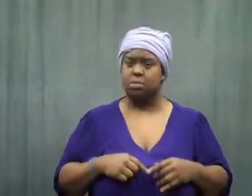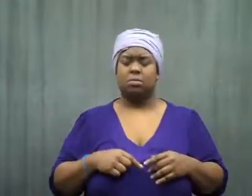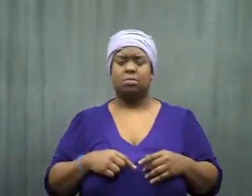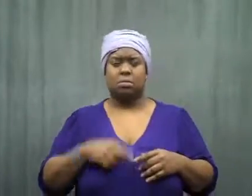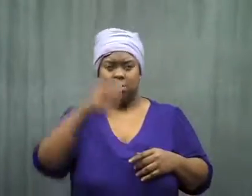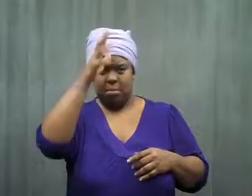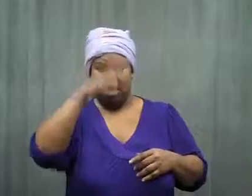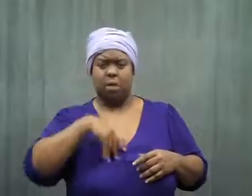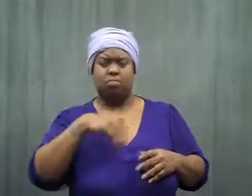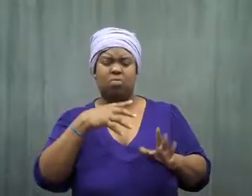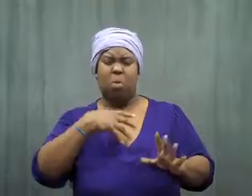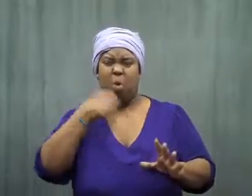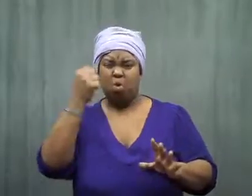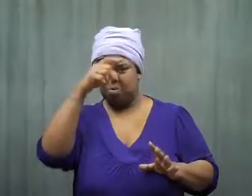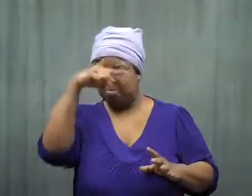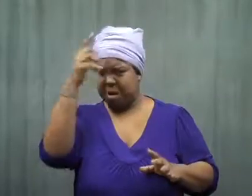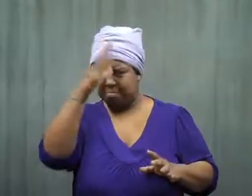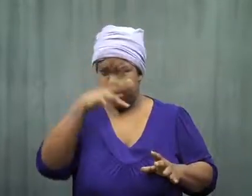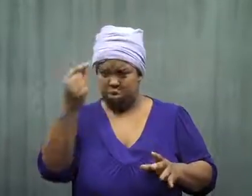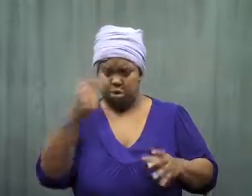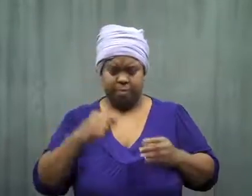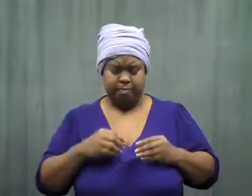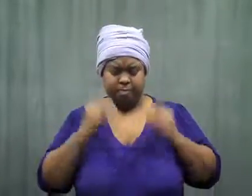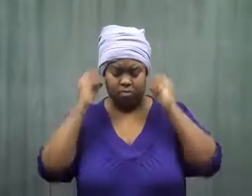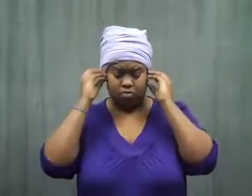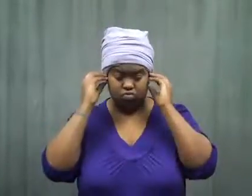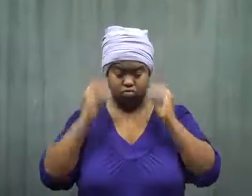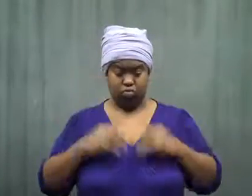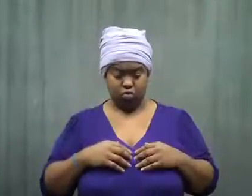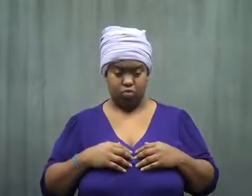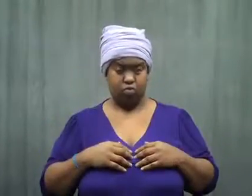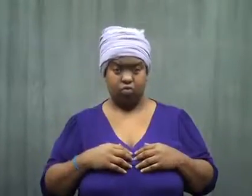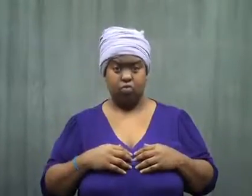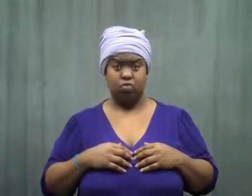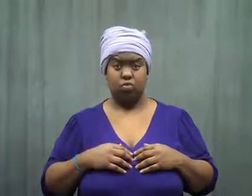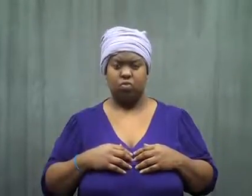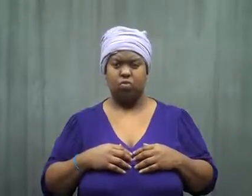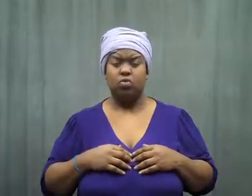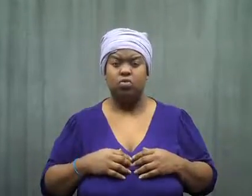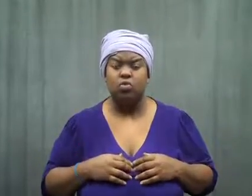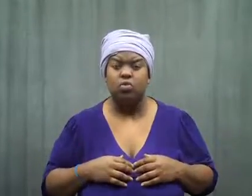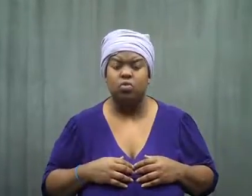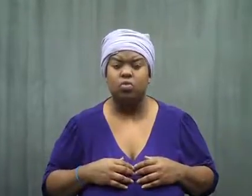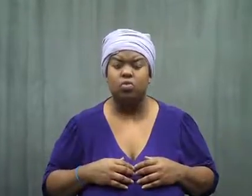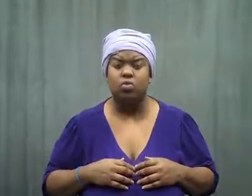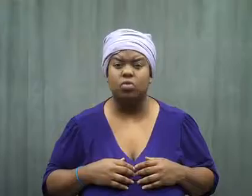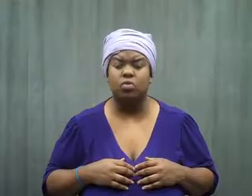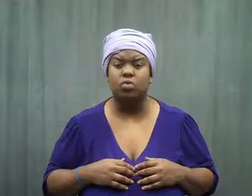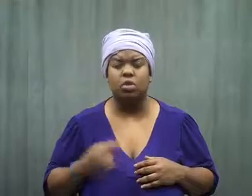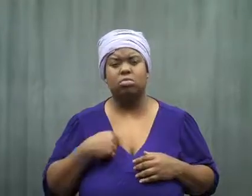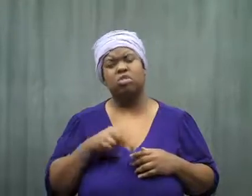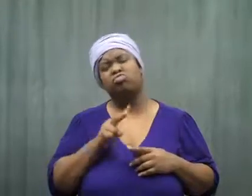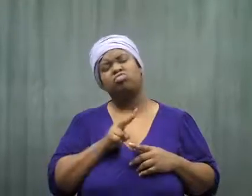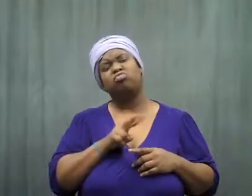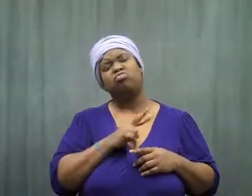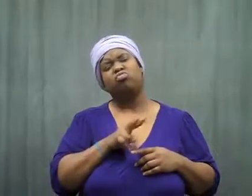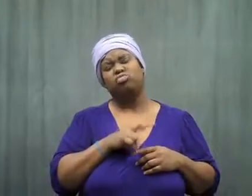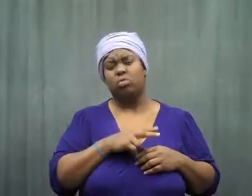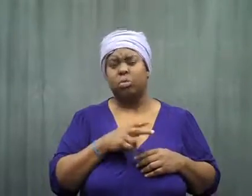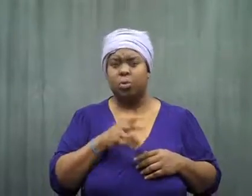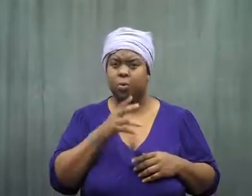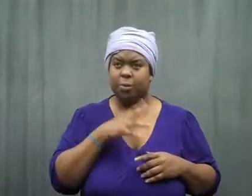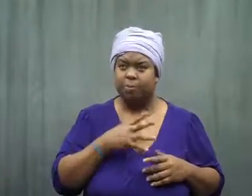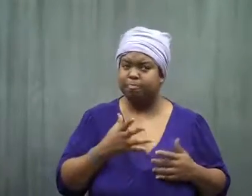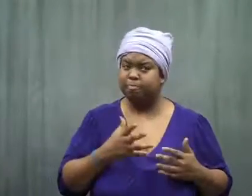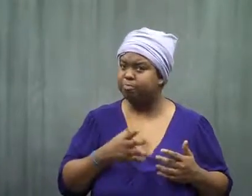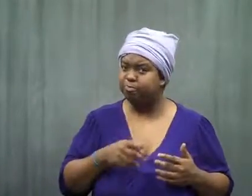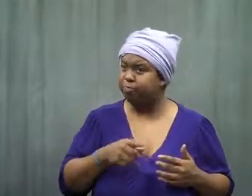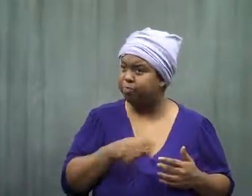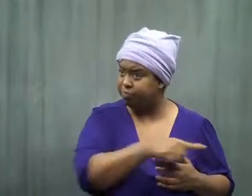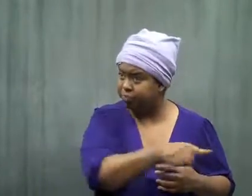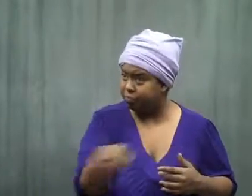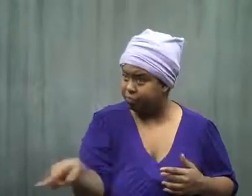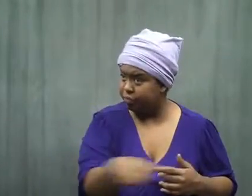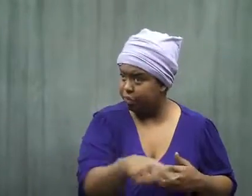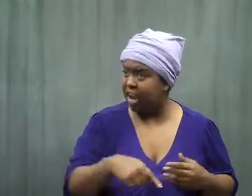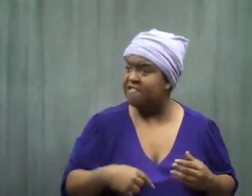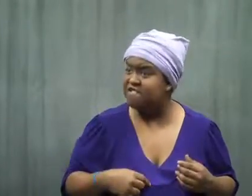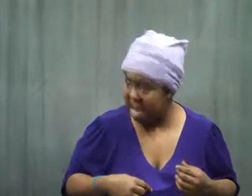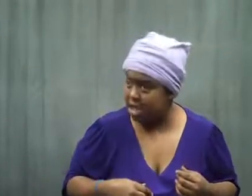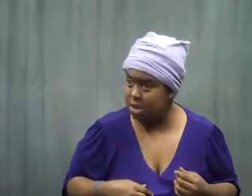The guy was an older black man wearing headphones. He looked up at her.